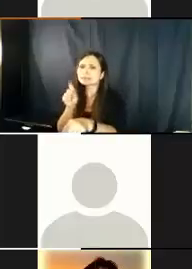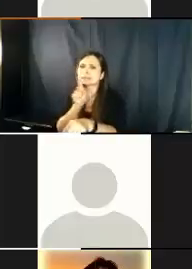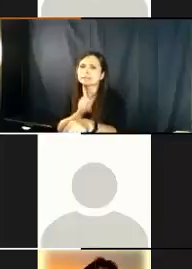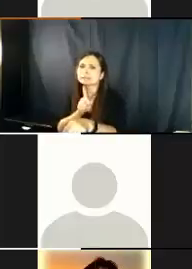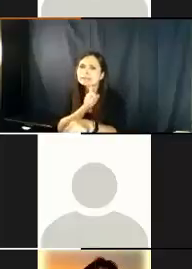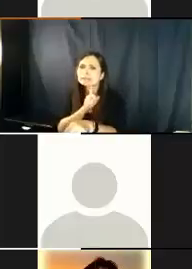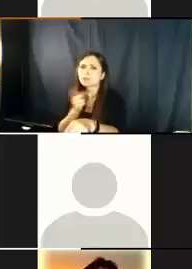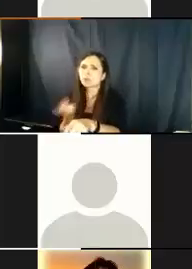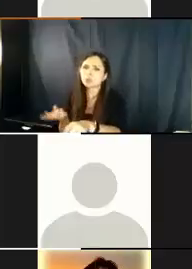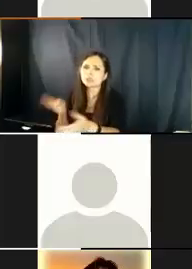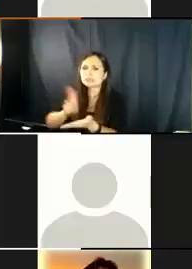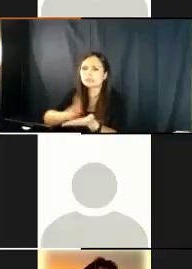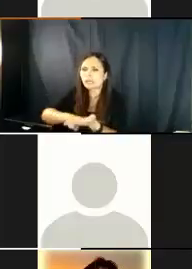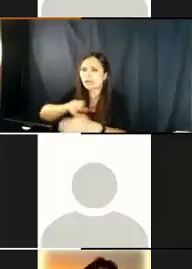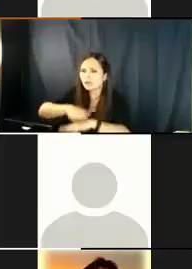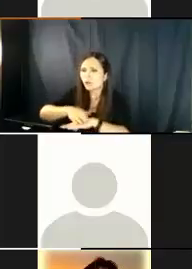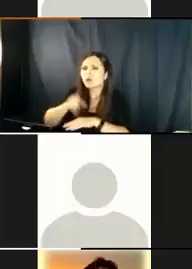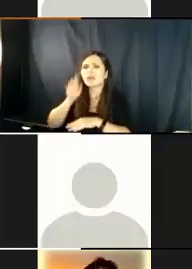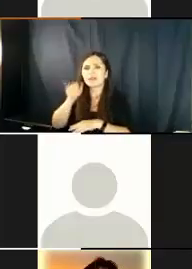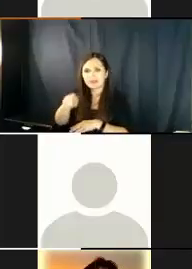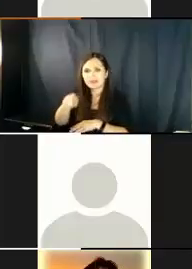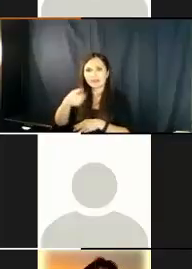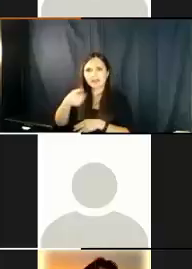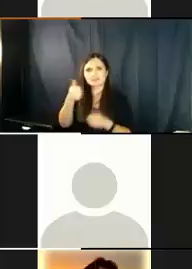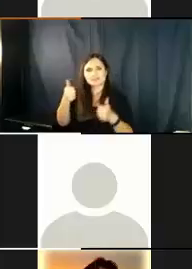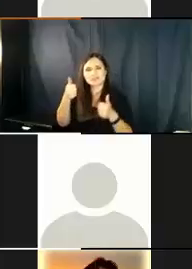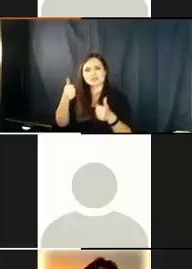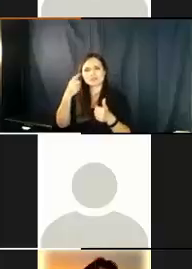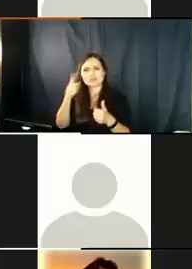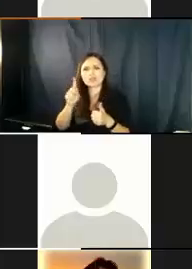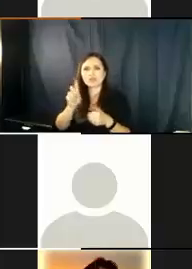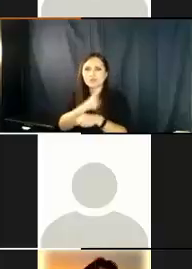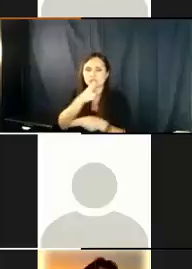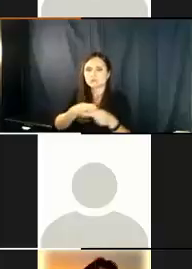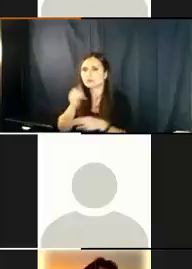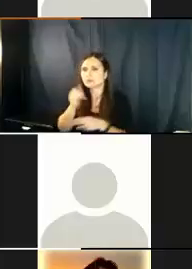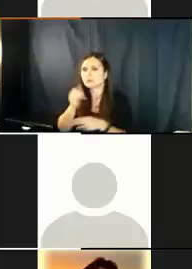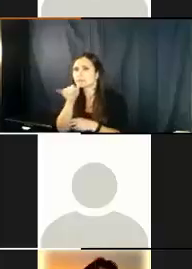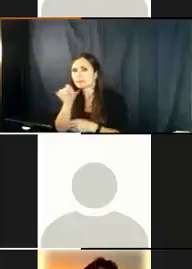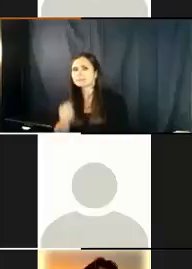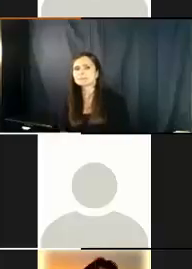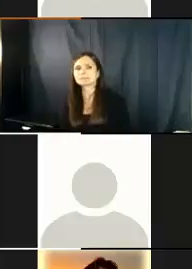for sure, especially in a learning management system.